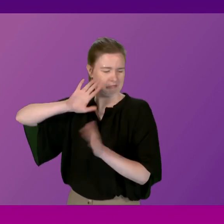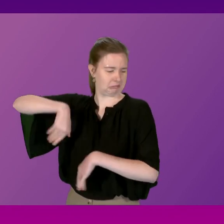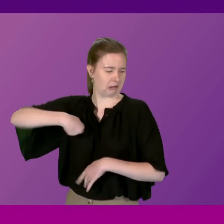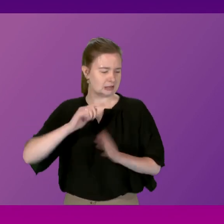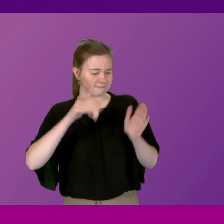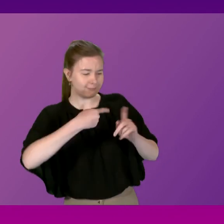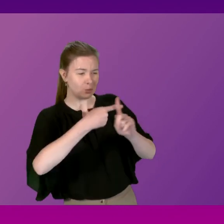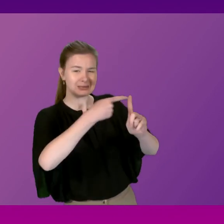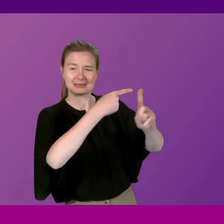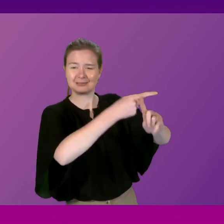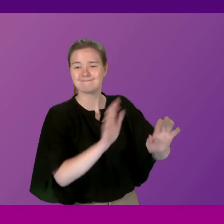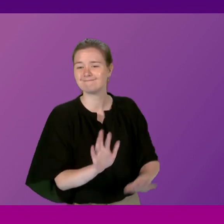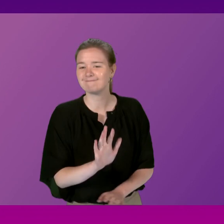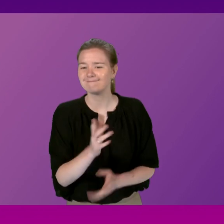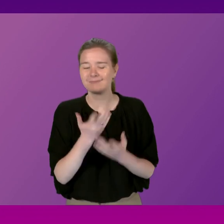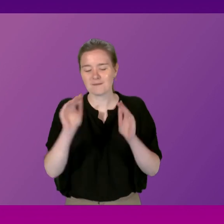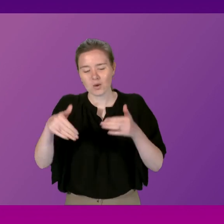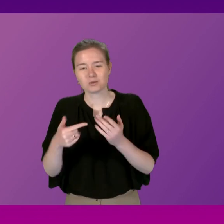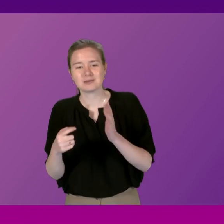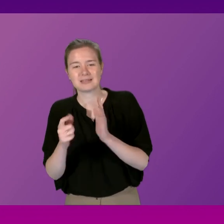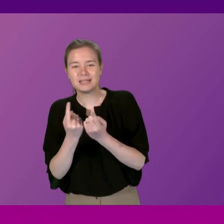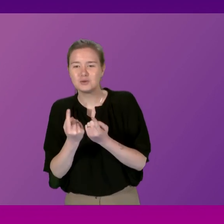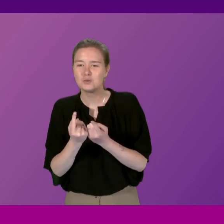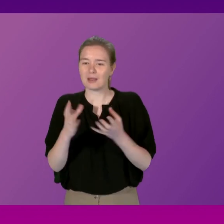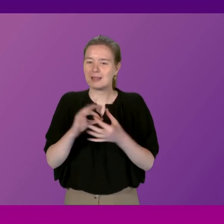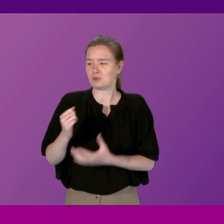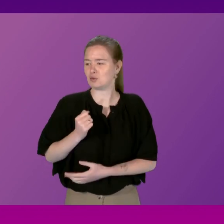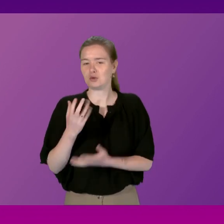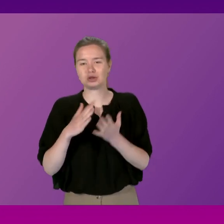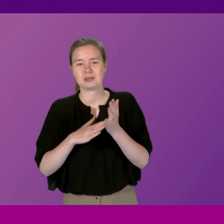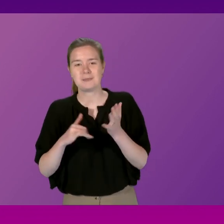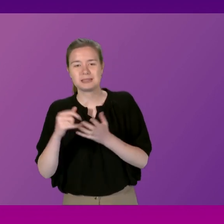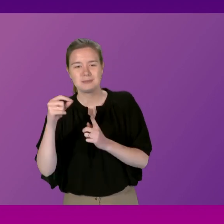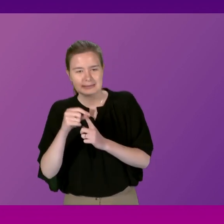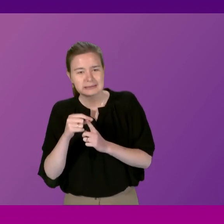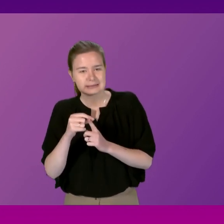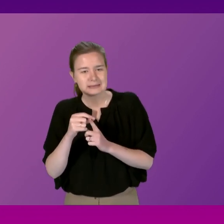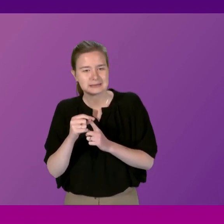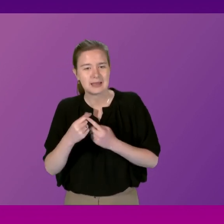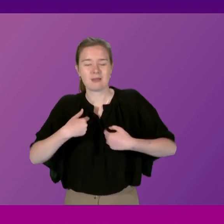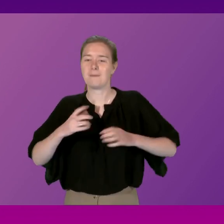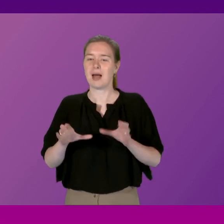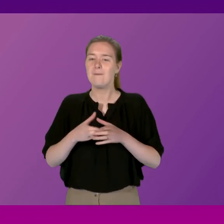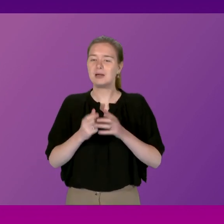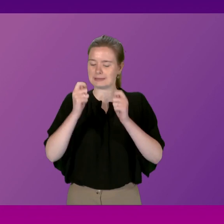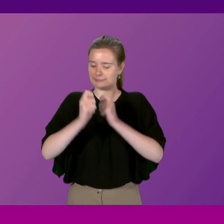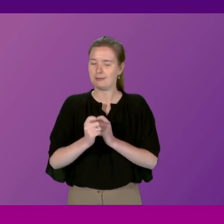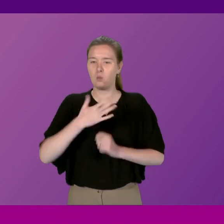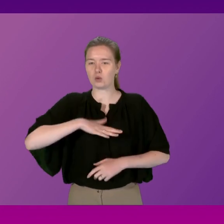It ignores many of the issues that the Scottish ministers ought to focus on, and that is what my party’s amendment seeks to address.